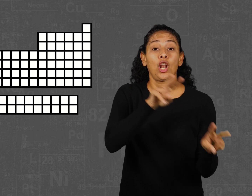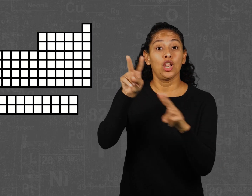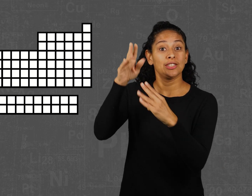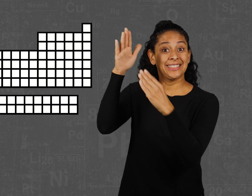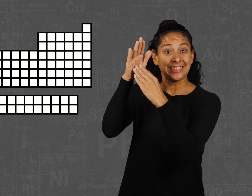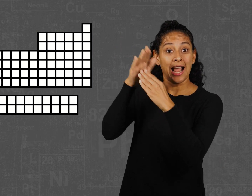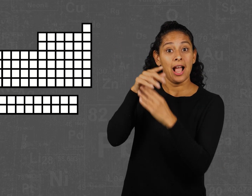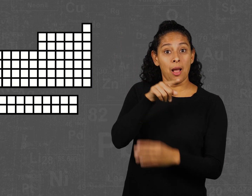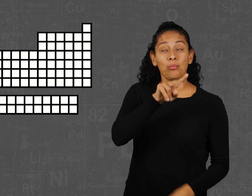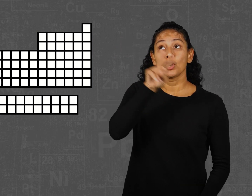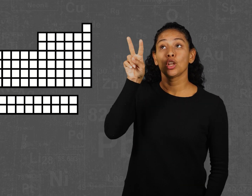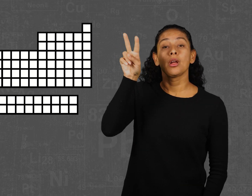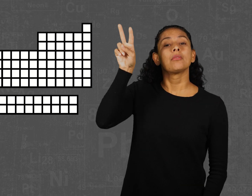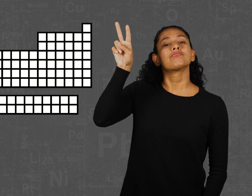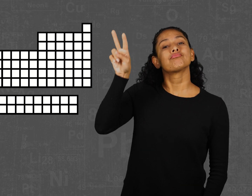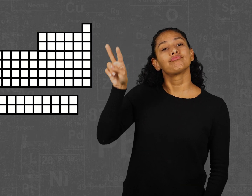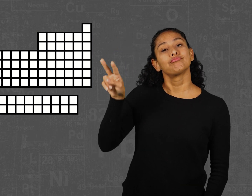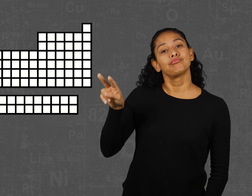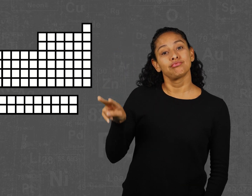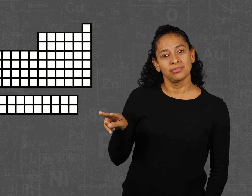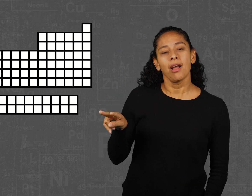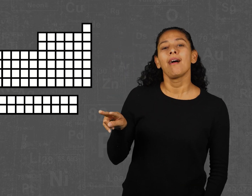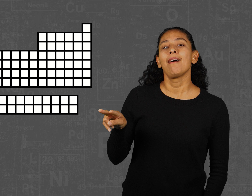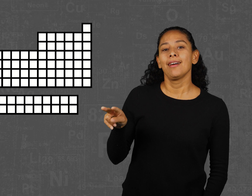As you look from the top to bottom on the table,